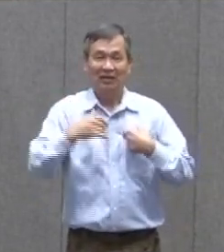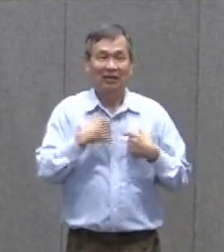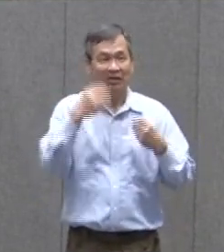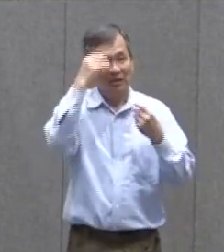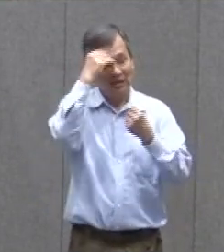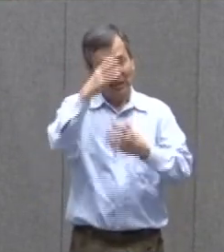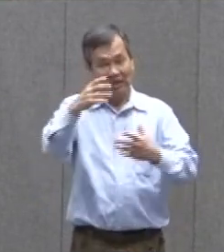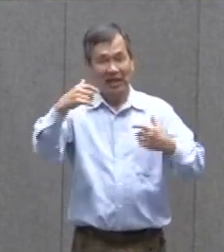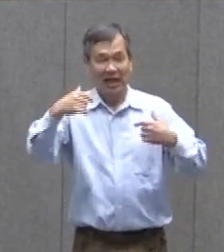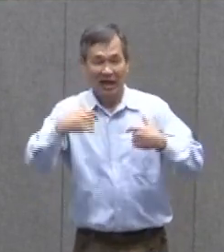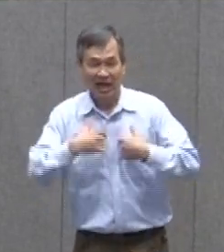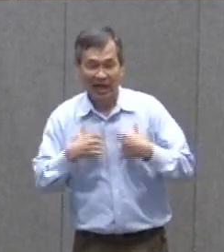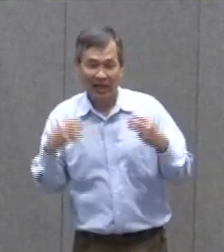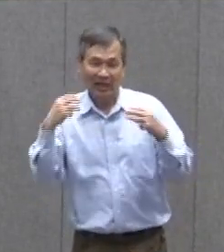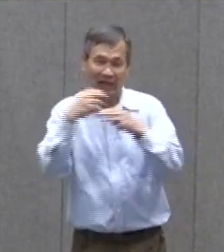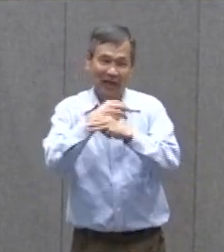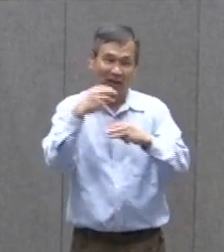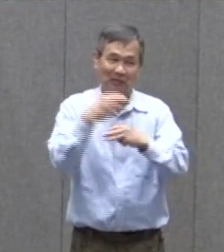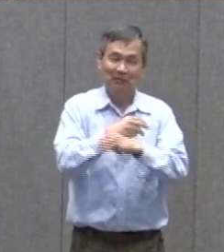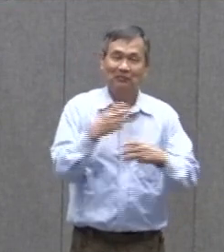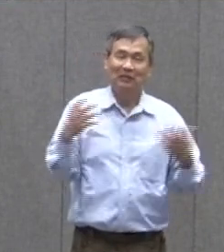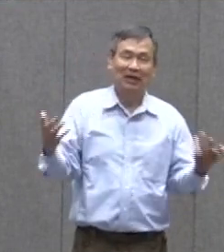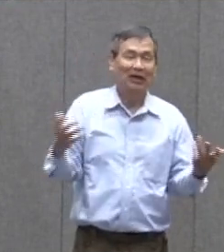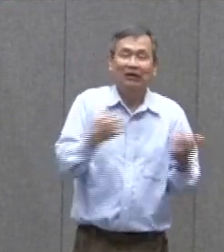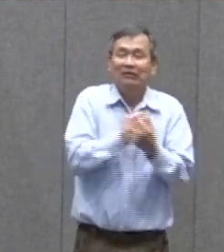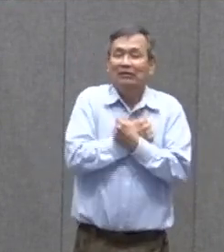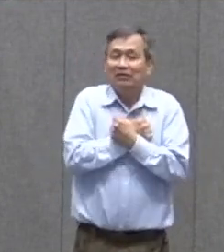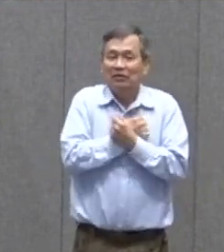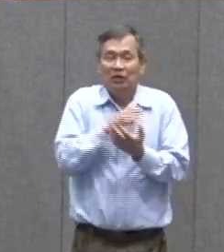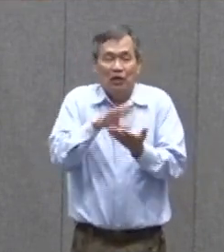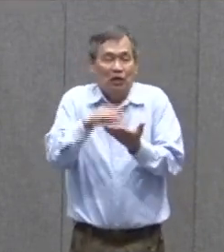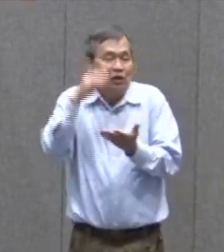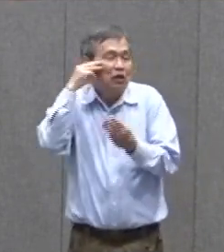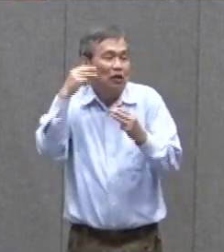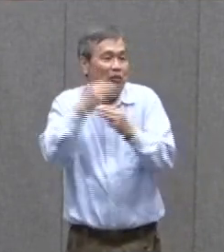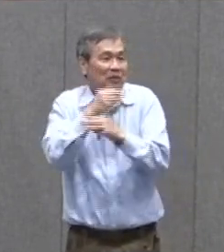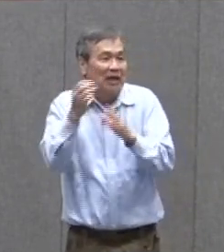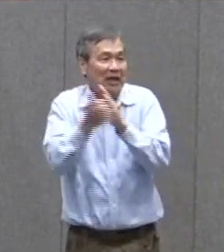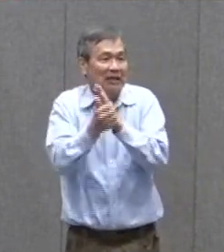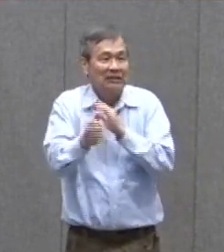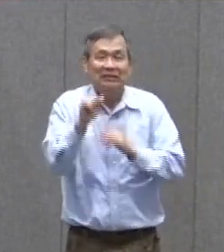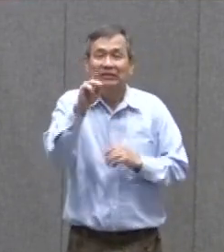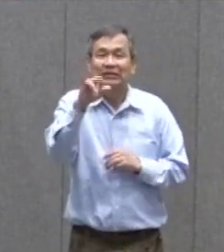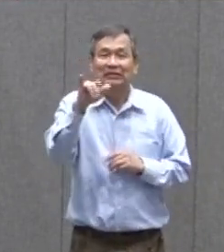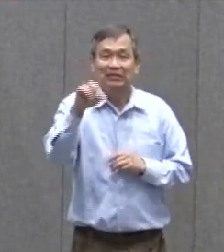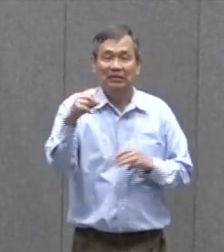Math games are a fun way to learn math skills. That means you are a strong mathematician.